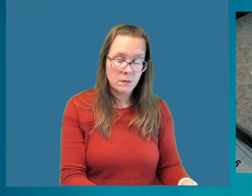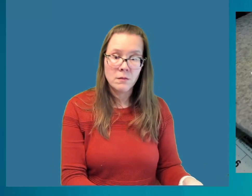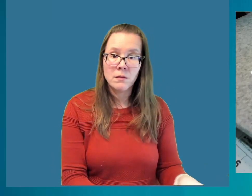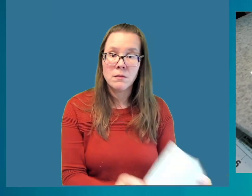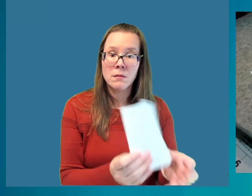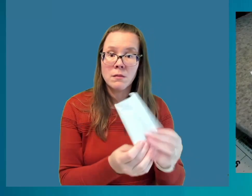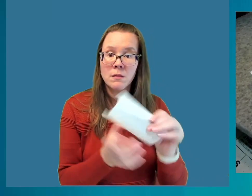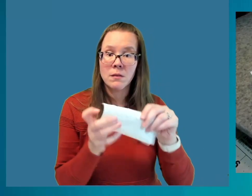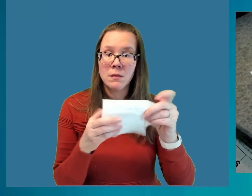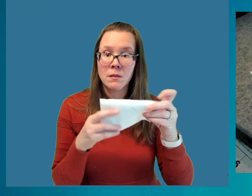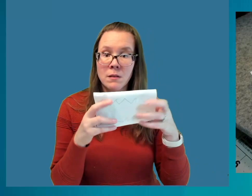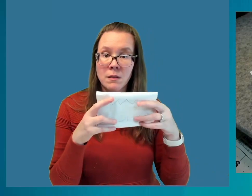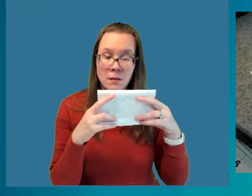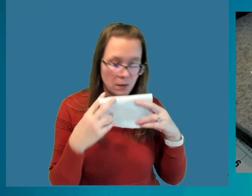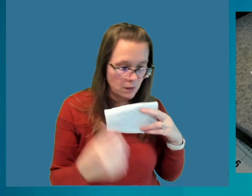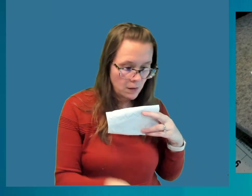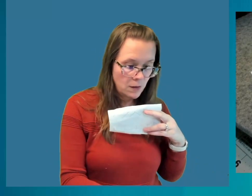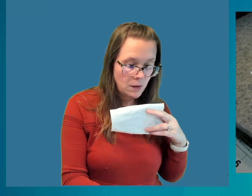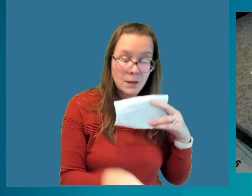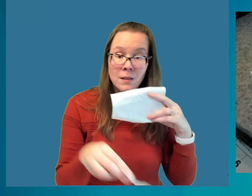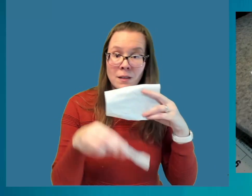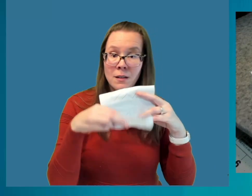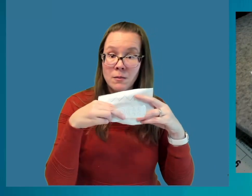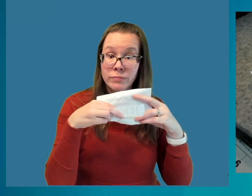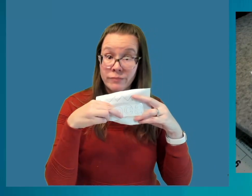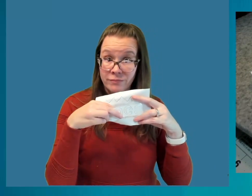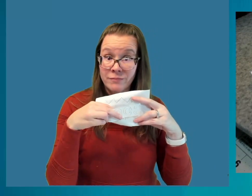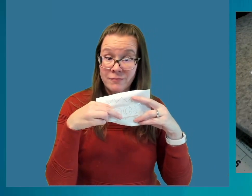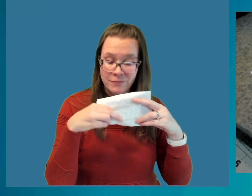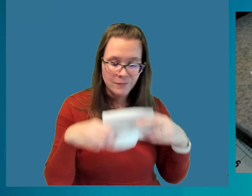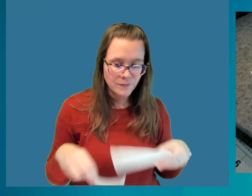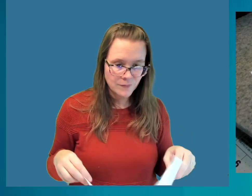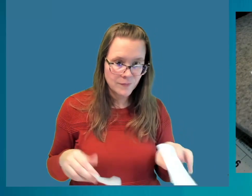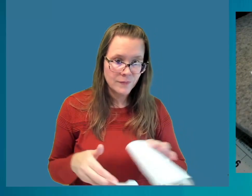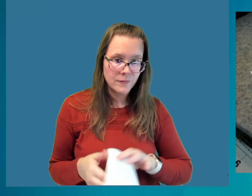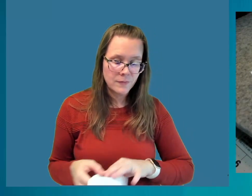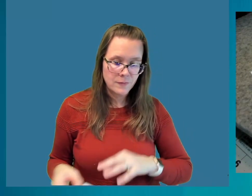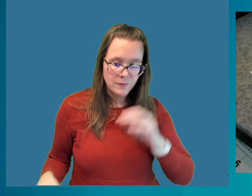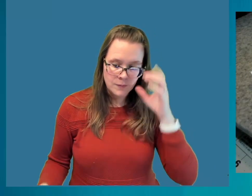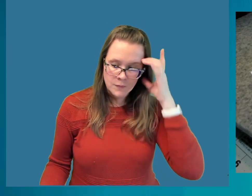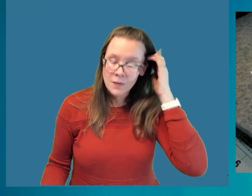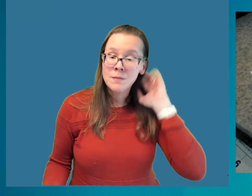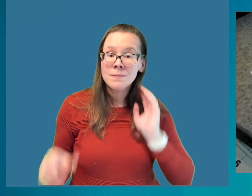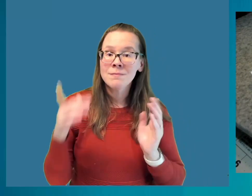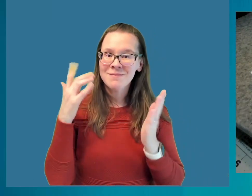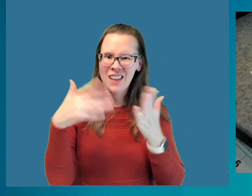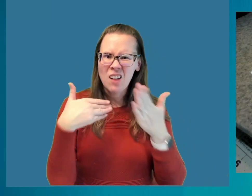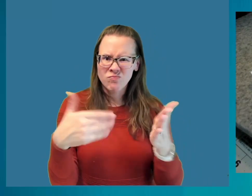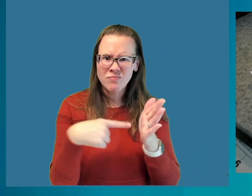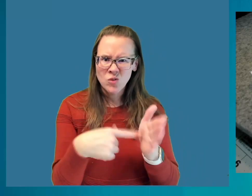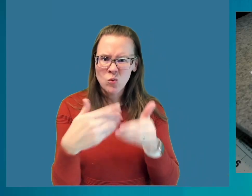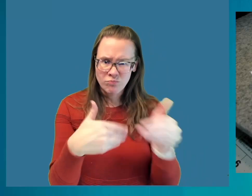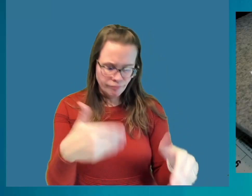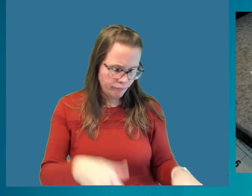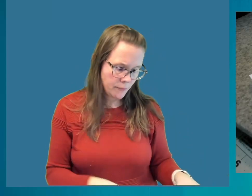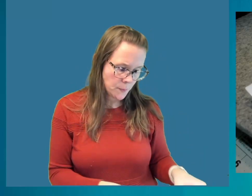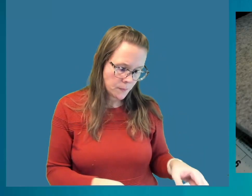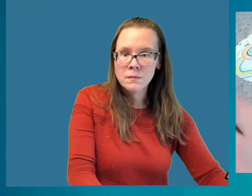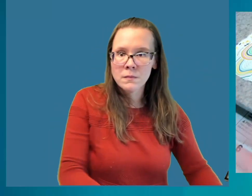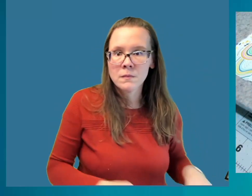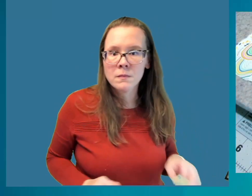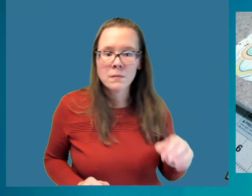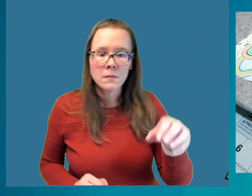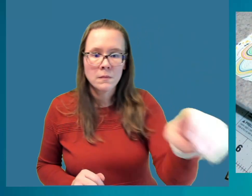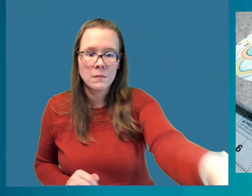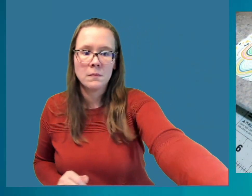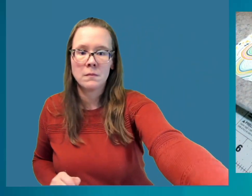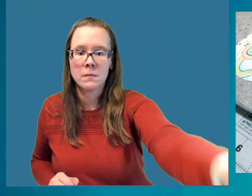And here's my background, um, that little streak or whatever that will go behind my letters. So,